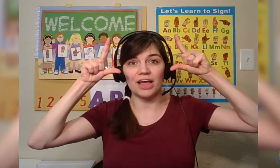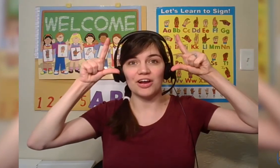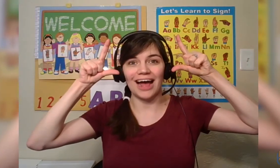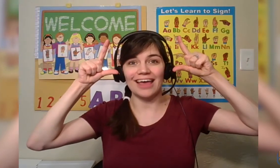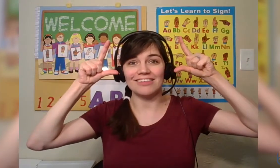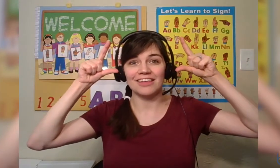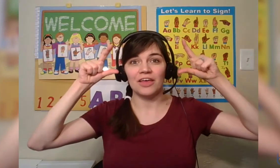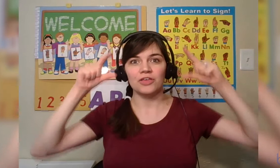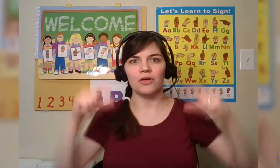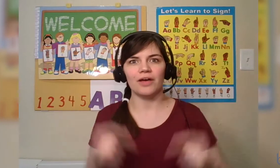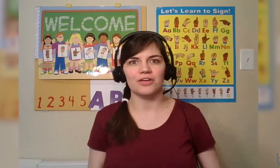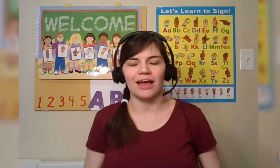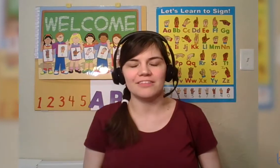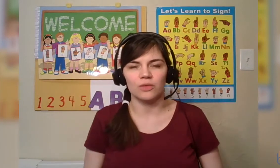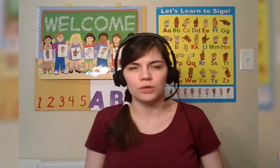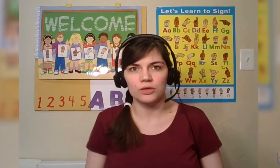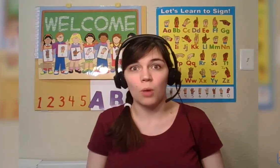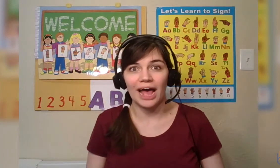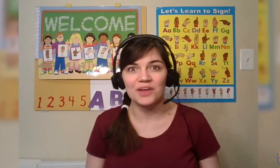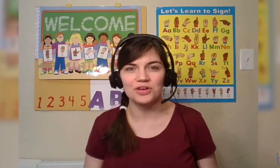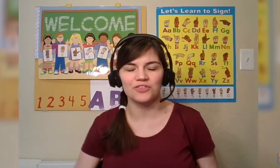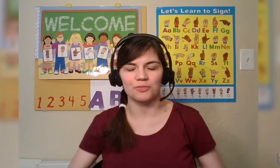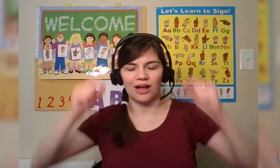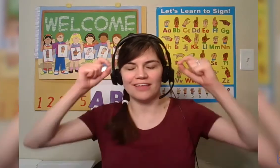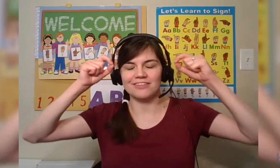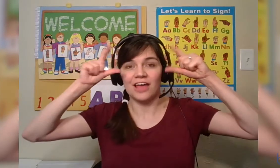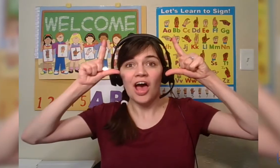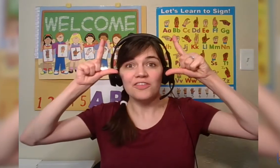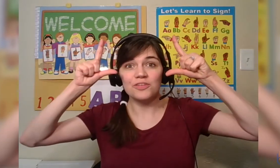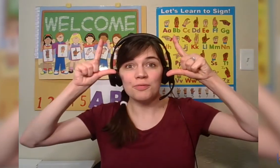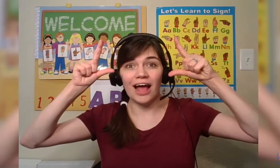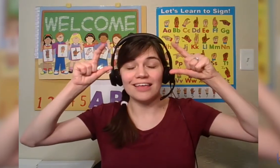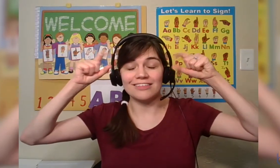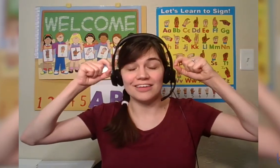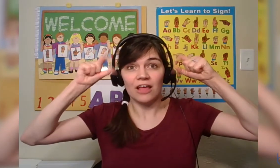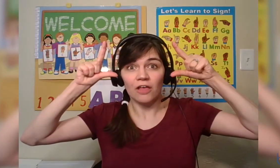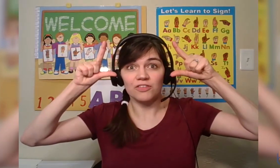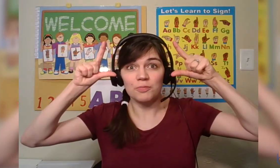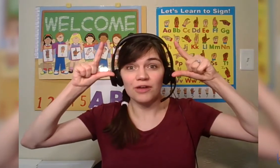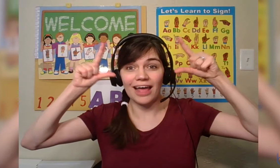by your eyes,. You know how your eyes get really wide when you're surprised? Surprised. Surprised.